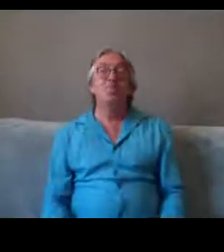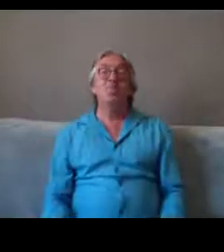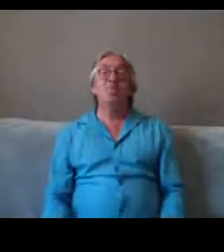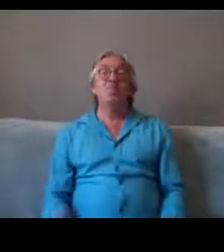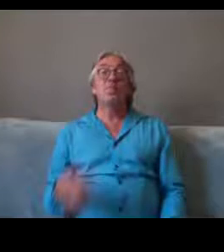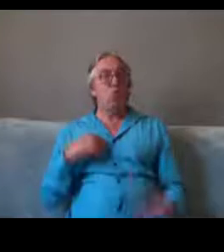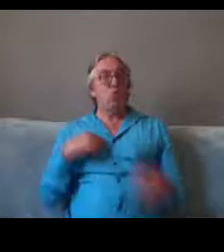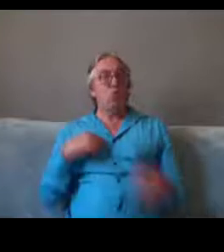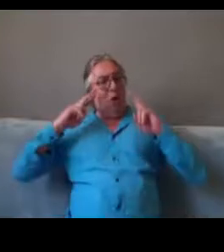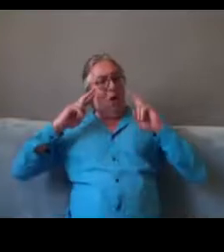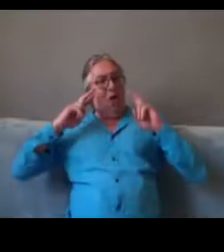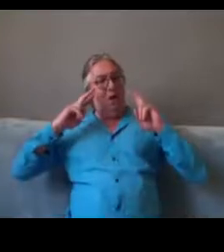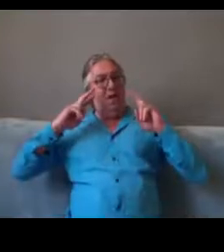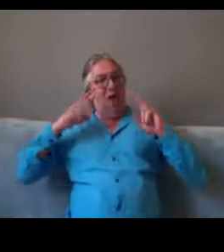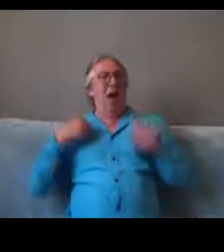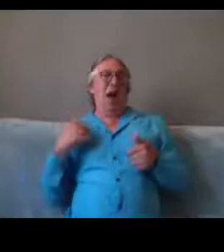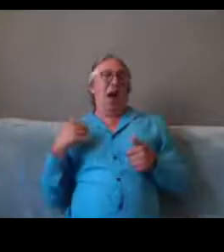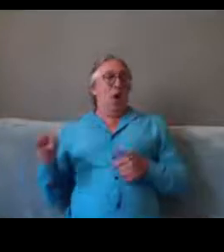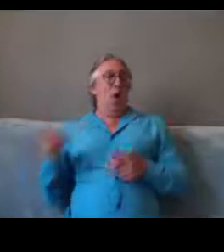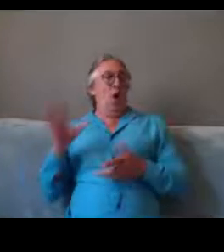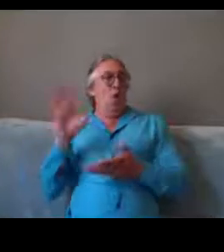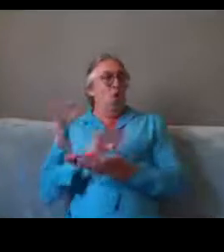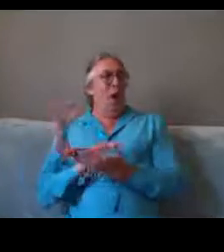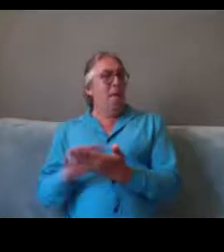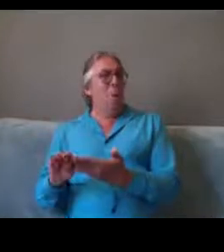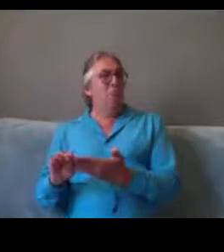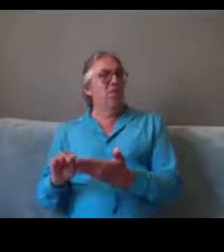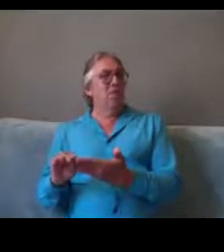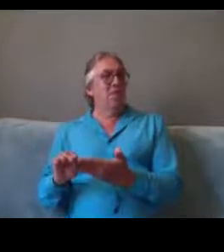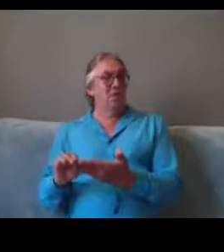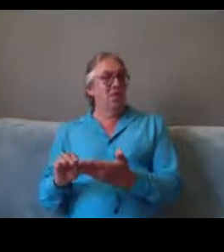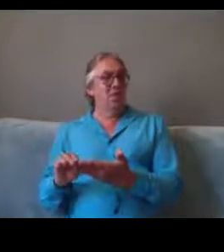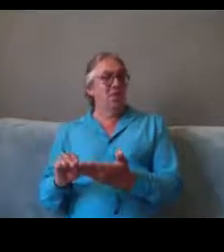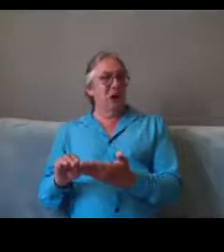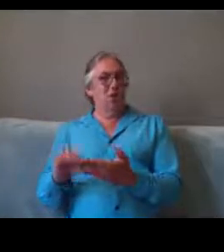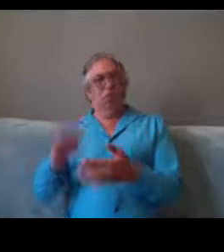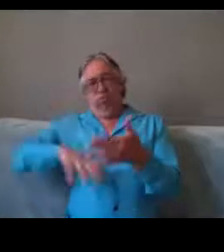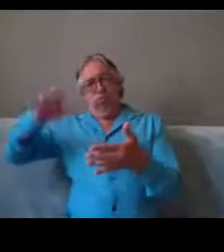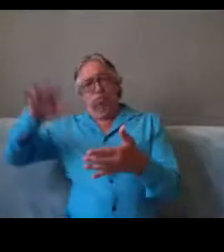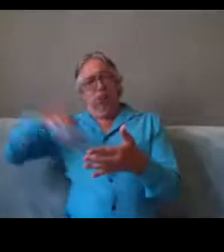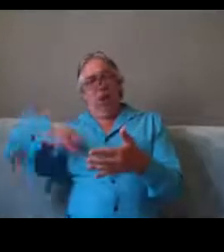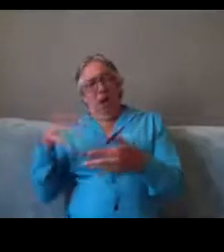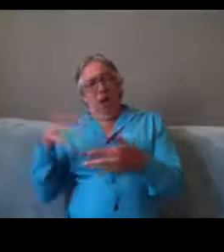That's why I'm providing until 2018 by now there are high numbers.